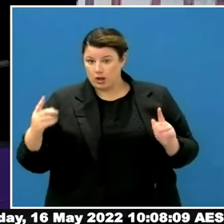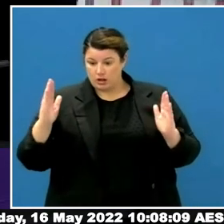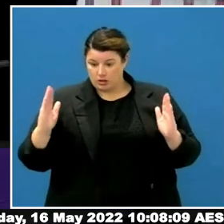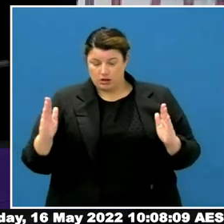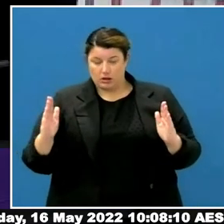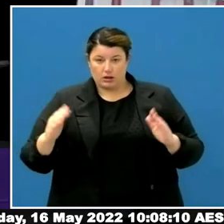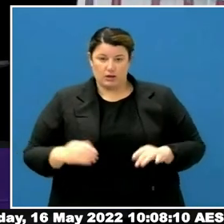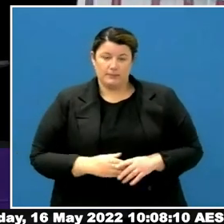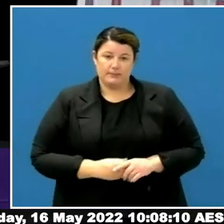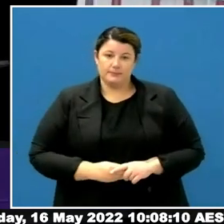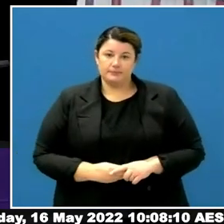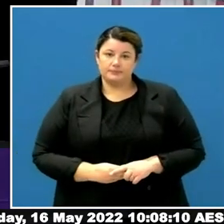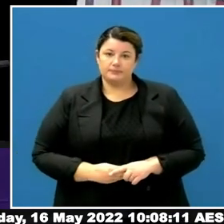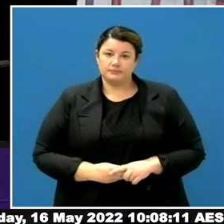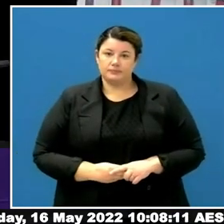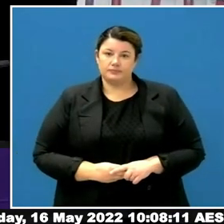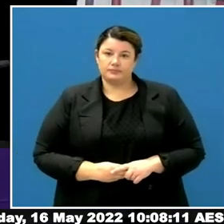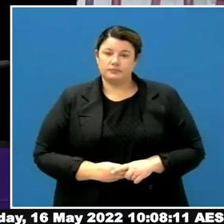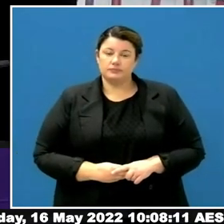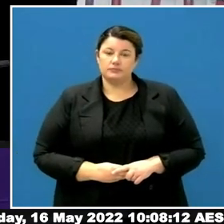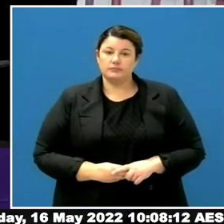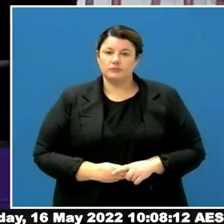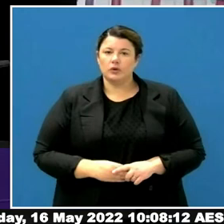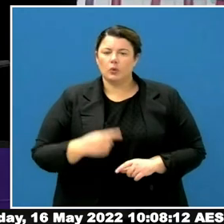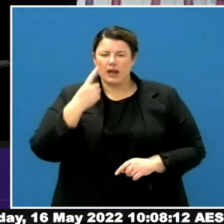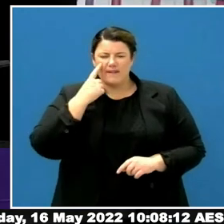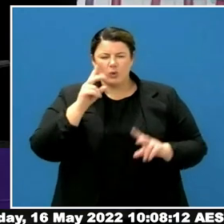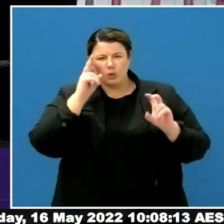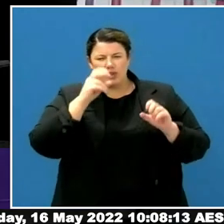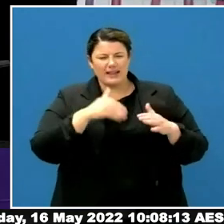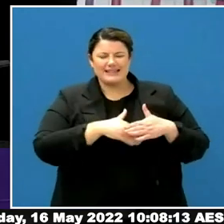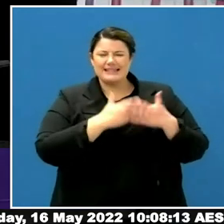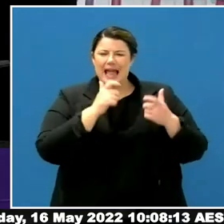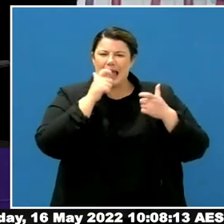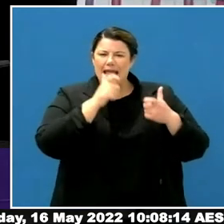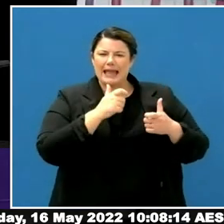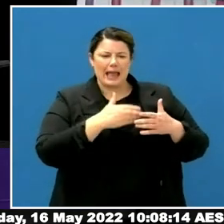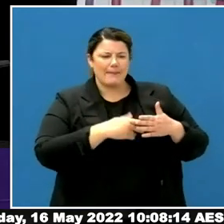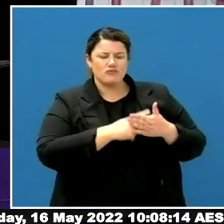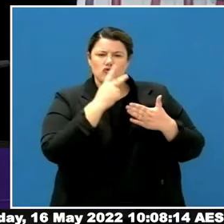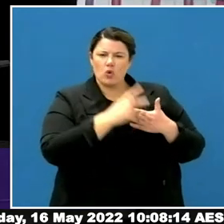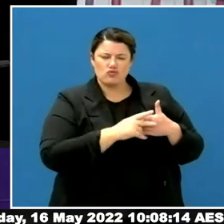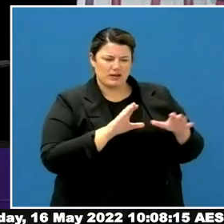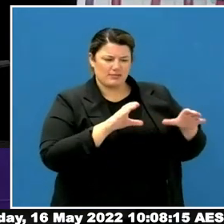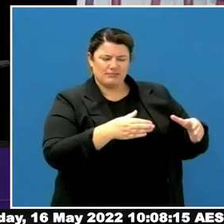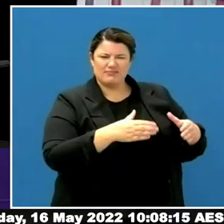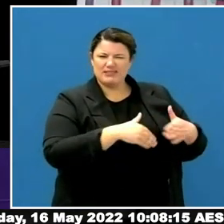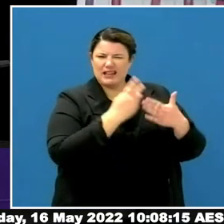The evidence will concentrate on Afford's day care program, particularly on a program conducted at Mount Druitt.